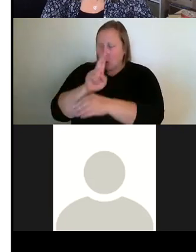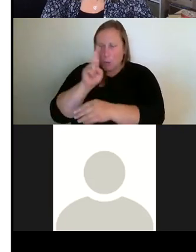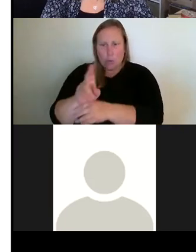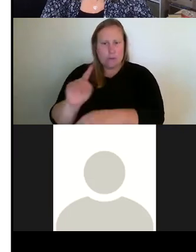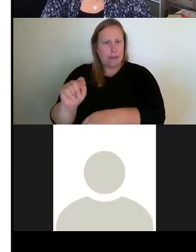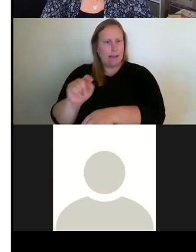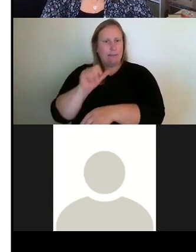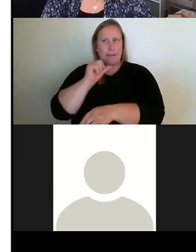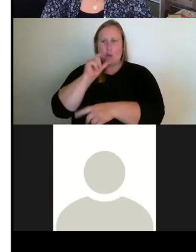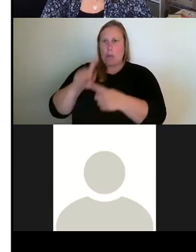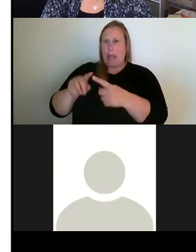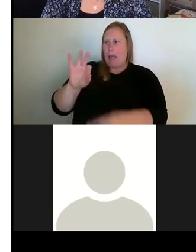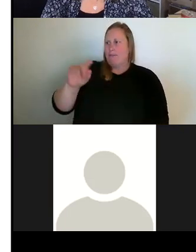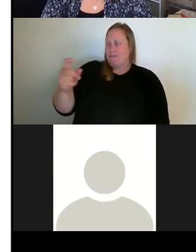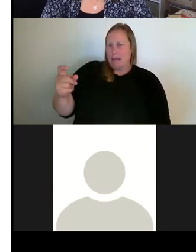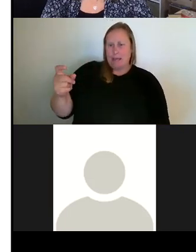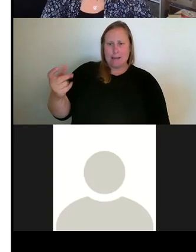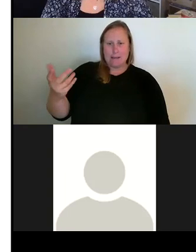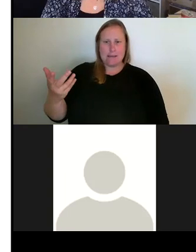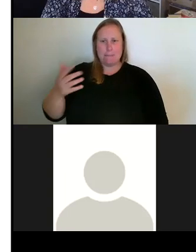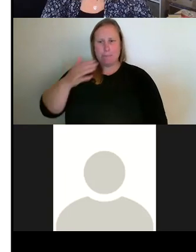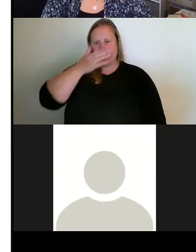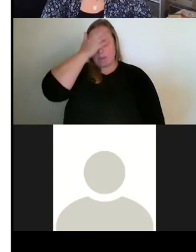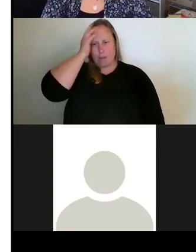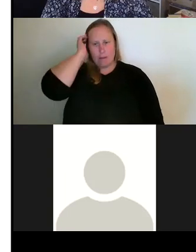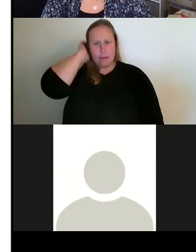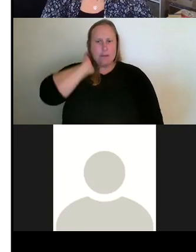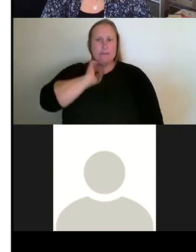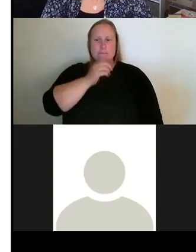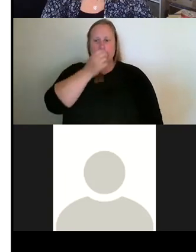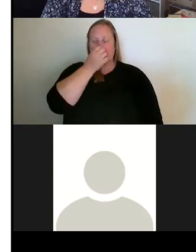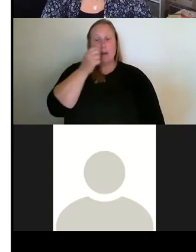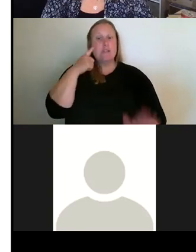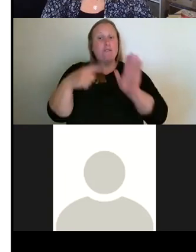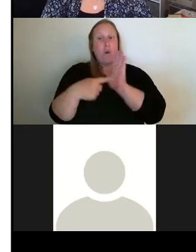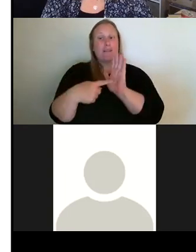don't negatively impact other groups of users. For example, headings.